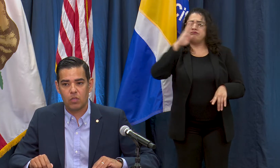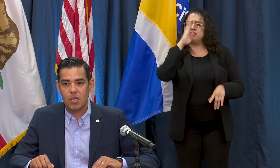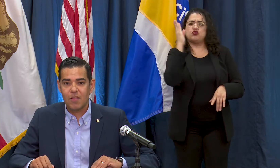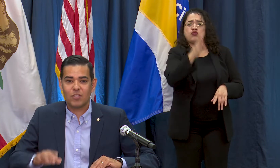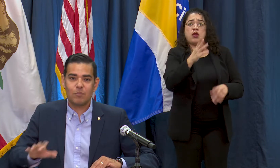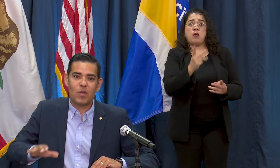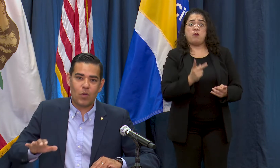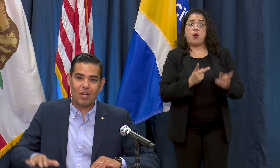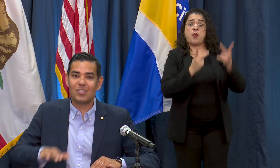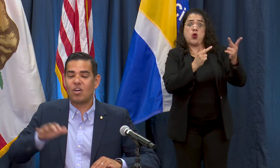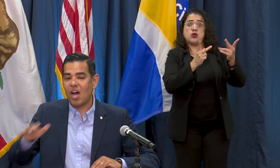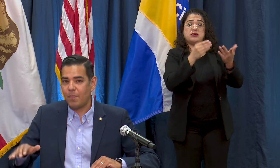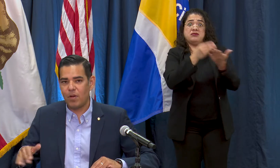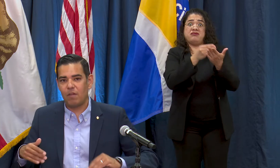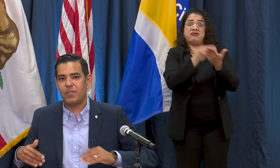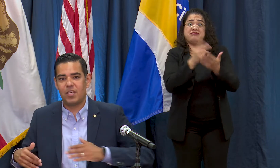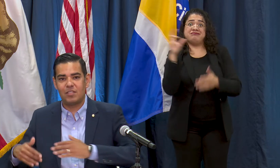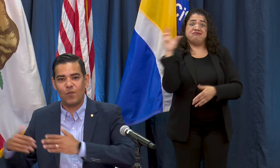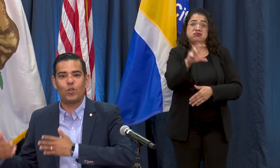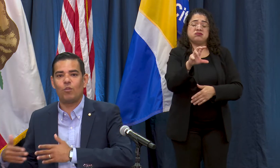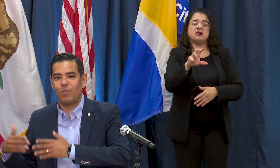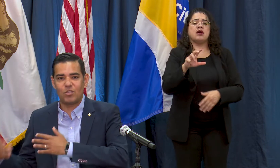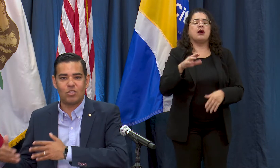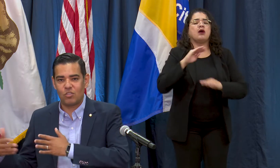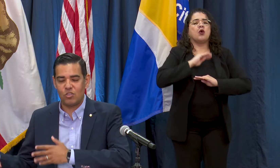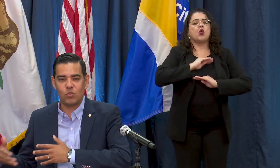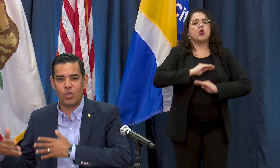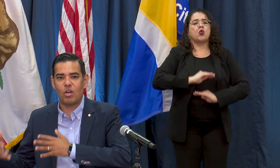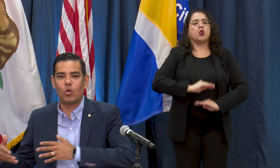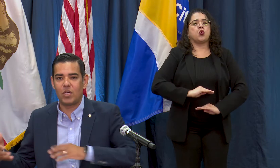This is by the way on top of the difficult budget decisions we are going